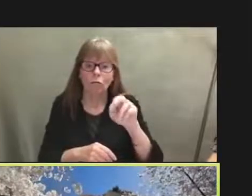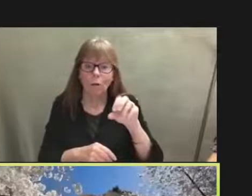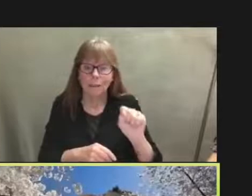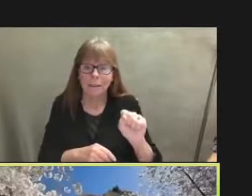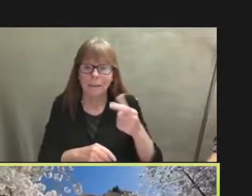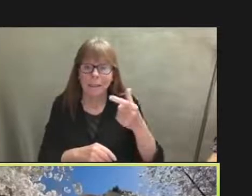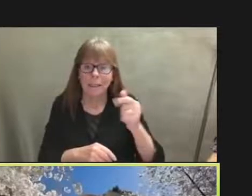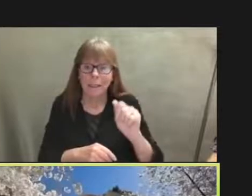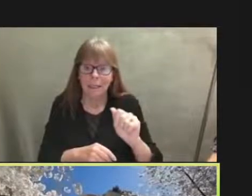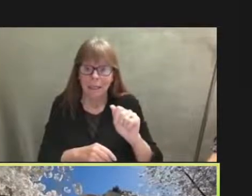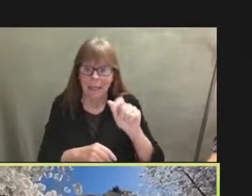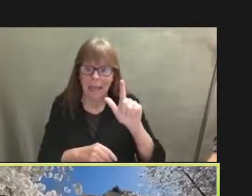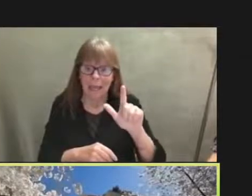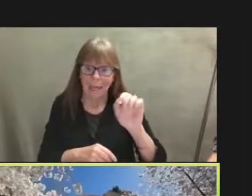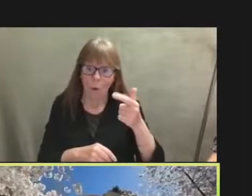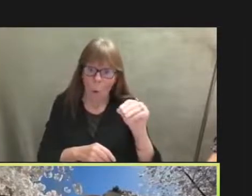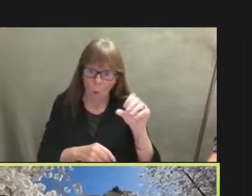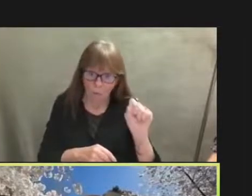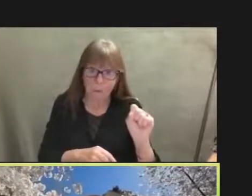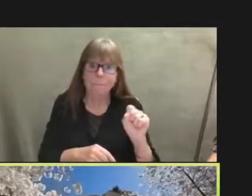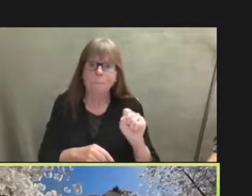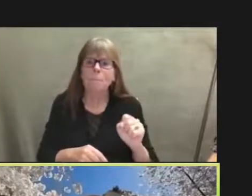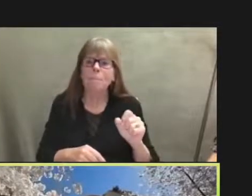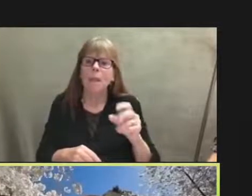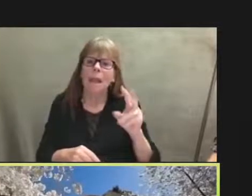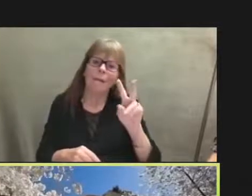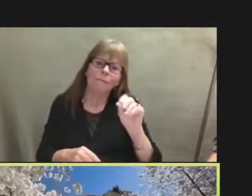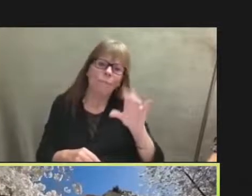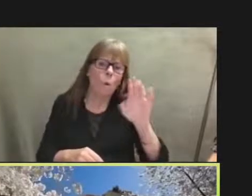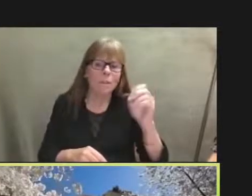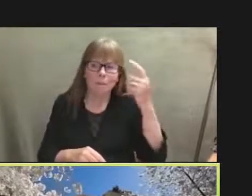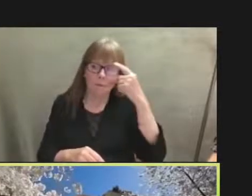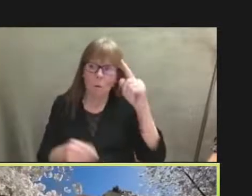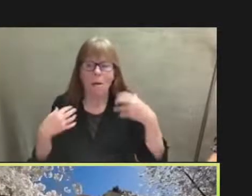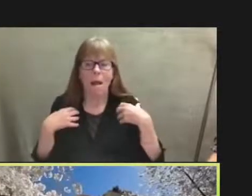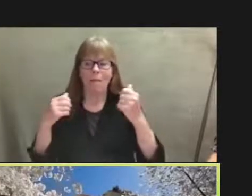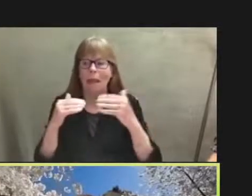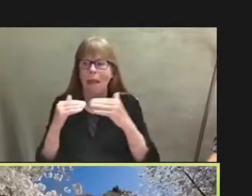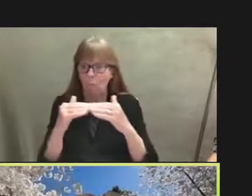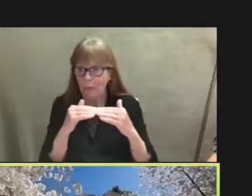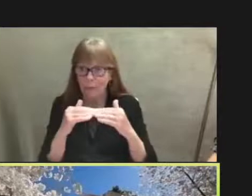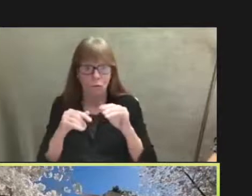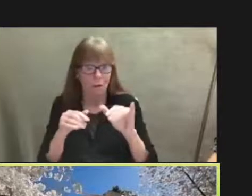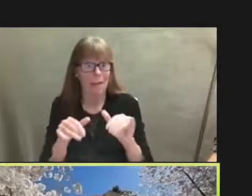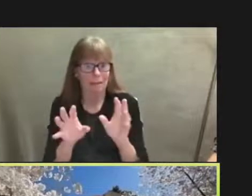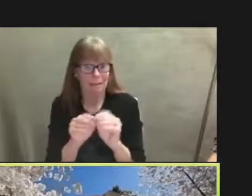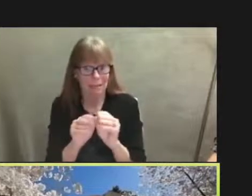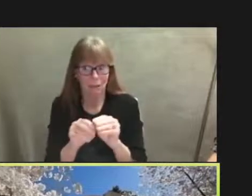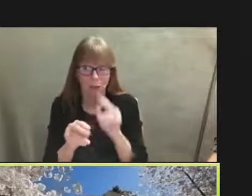Voice for Health Equity”. During the session, he will overview the National Council on Disability,